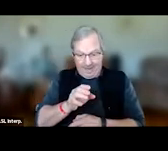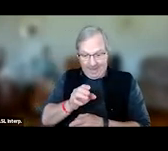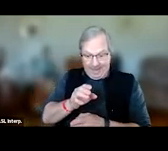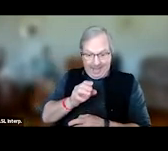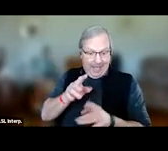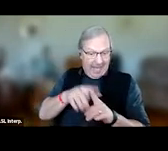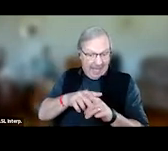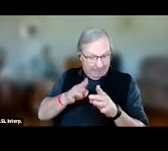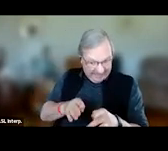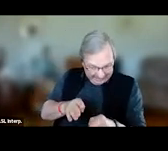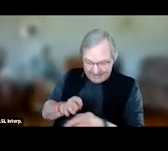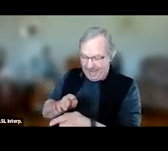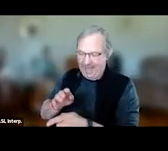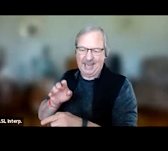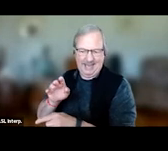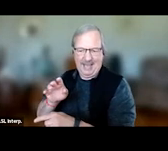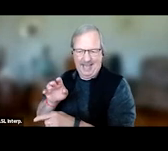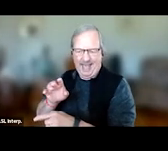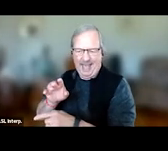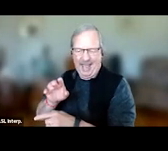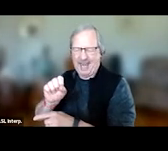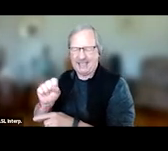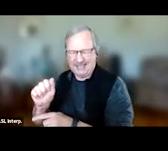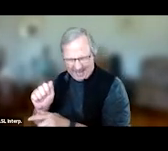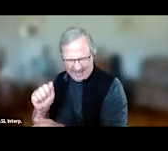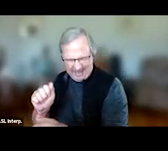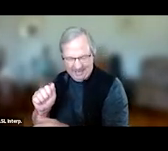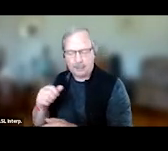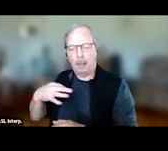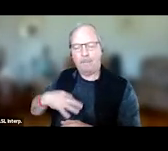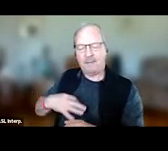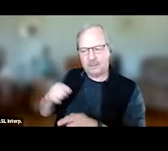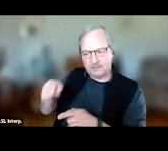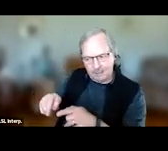And it talks about the benefits to SSA or DDS, the benefits to the SOAR case workers